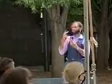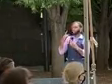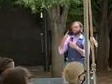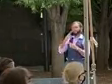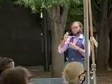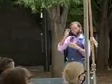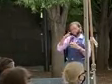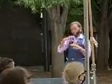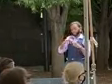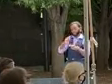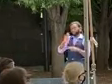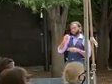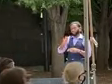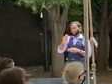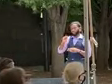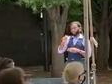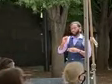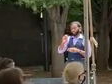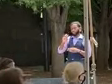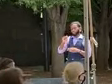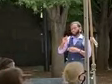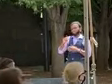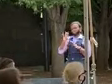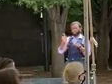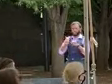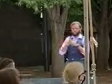who was also from Mississippi .